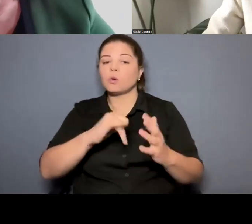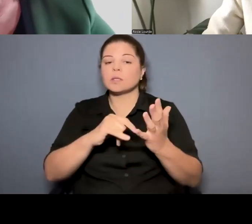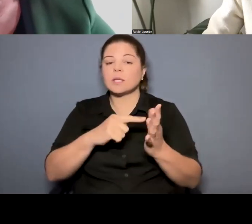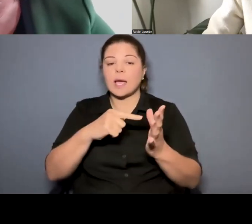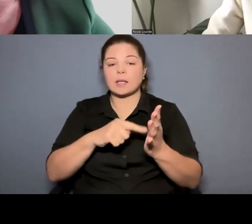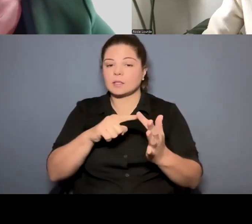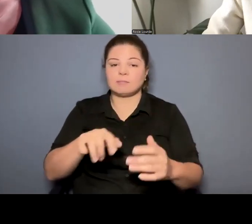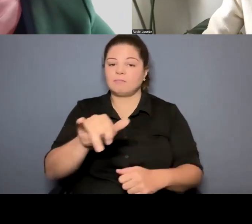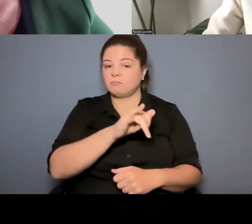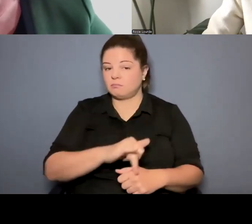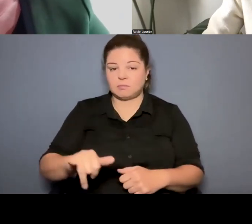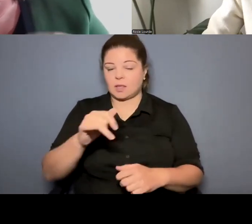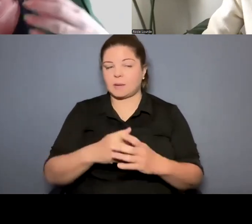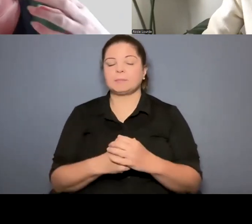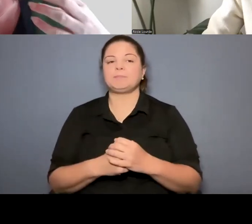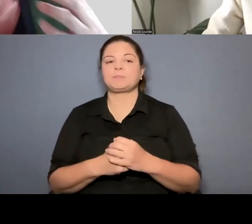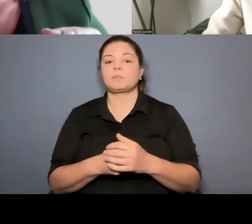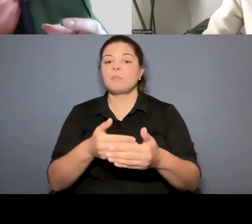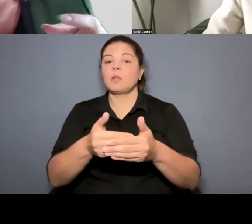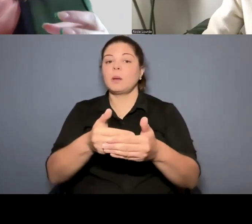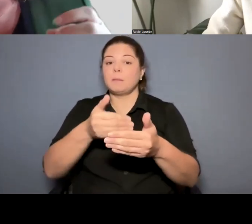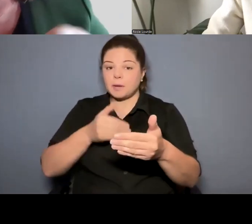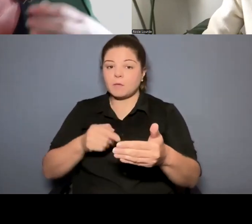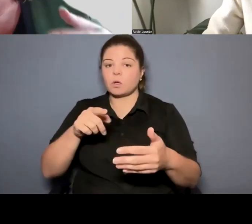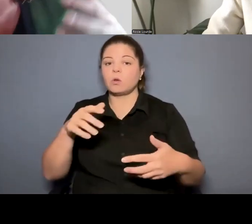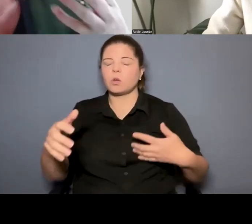And even before you make a complaint you can make just to find out your options. You can call